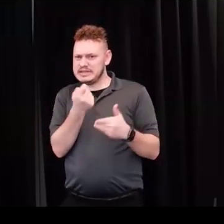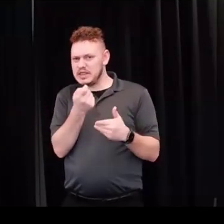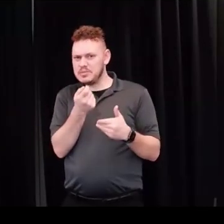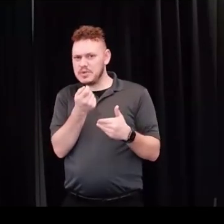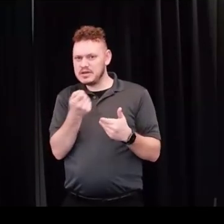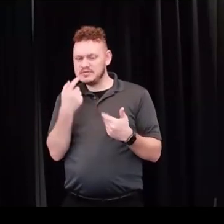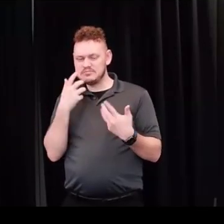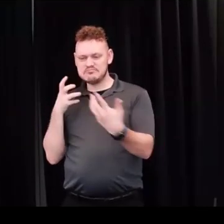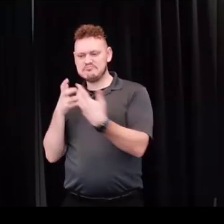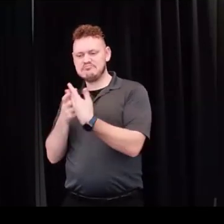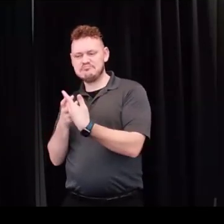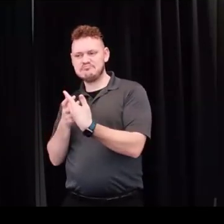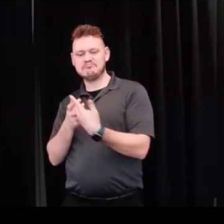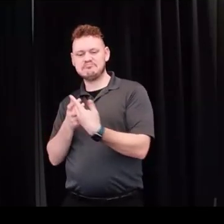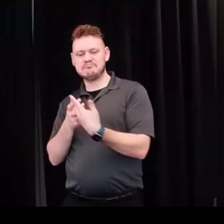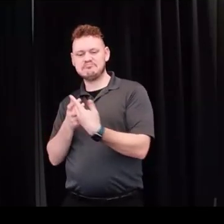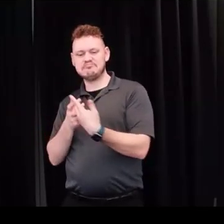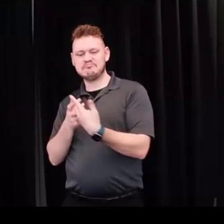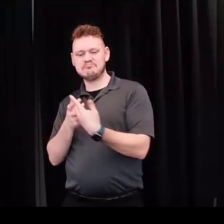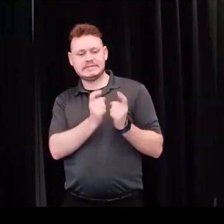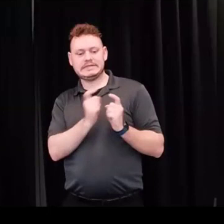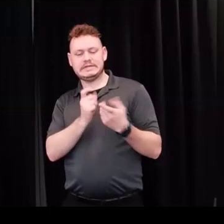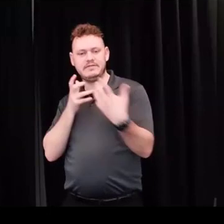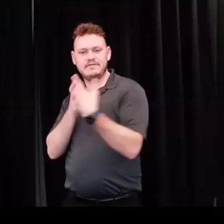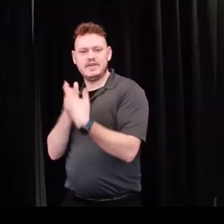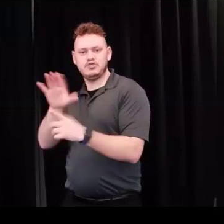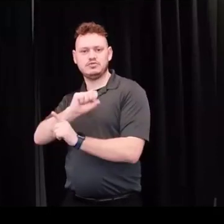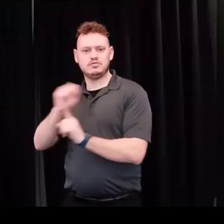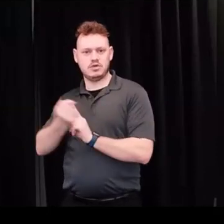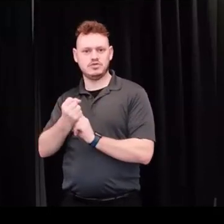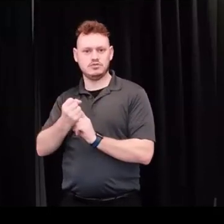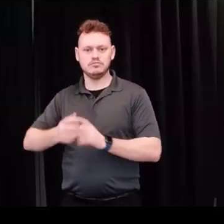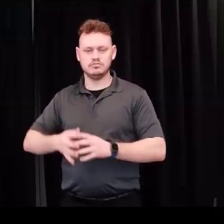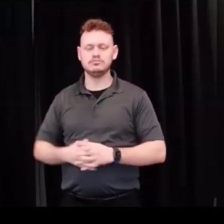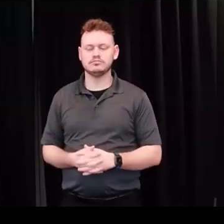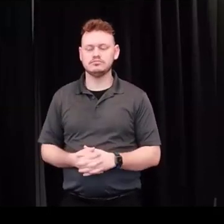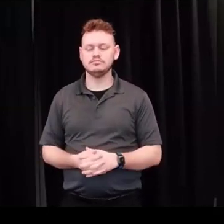you know, massage it a little bit to make it fit your situation. But the first step that they